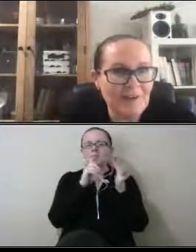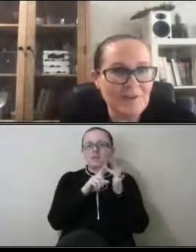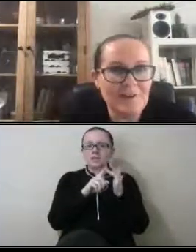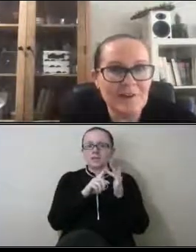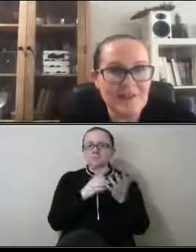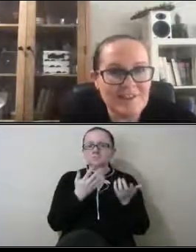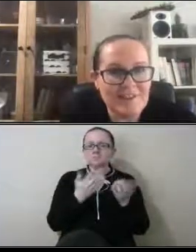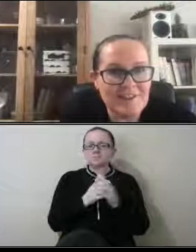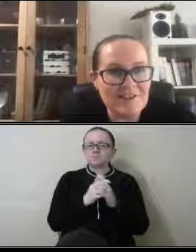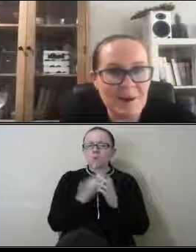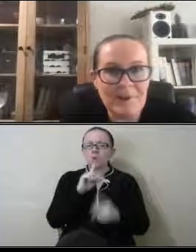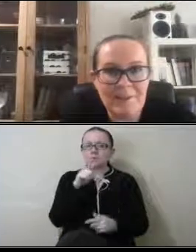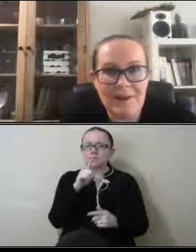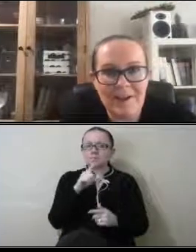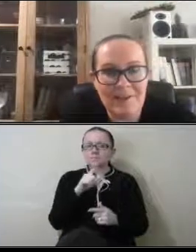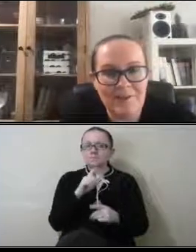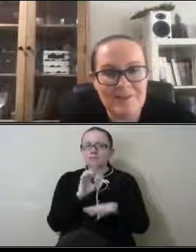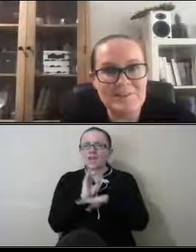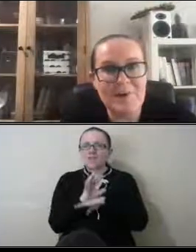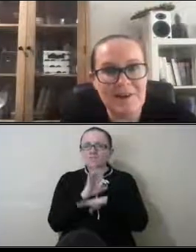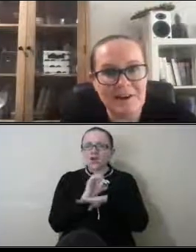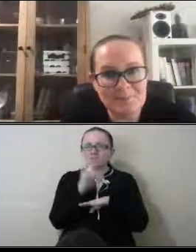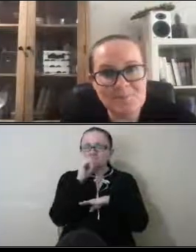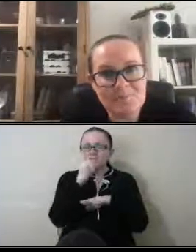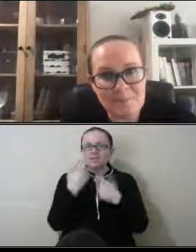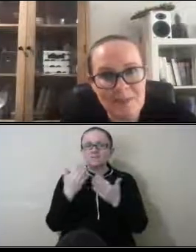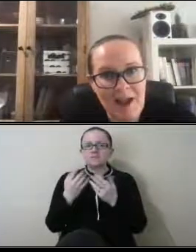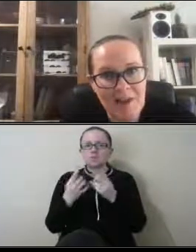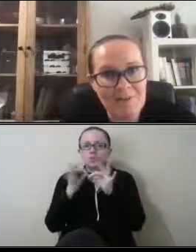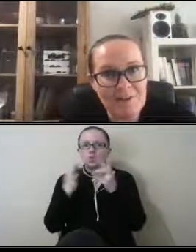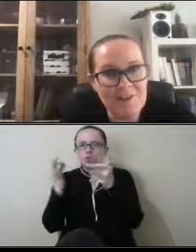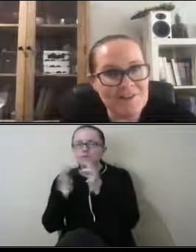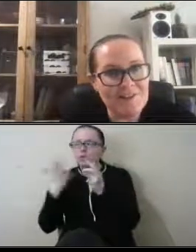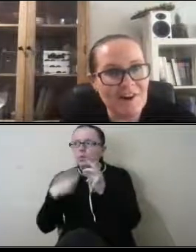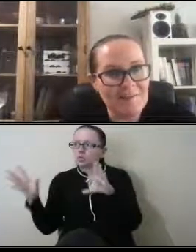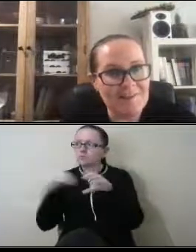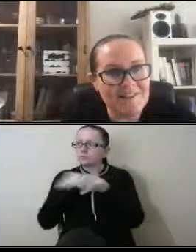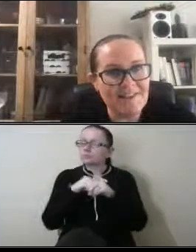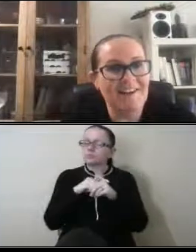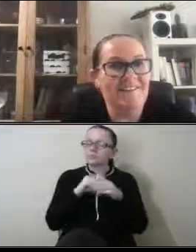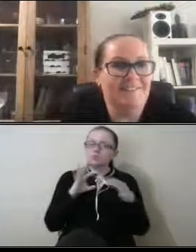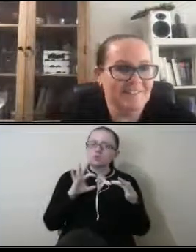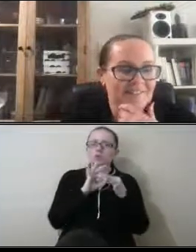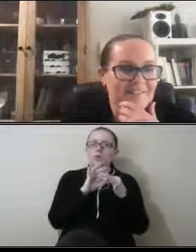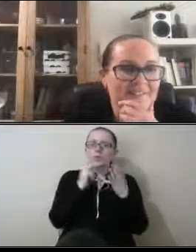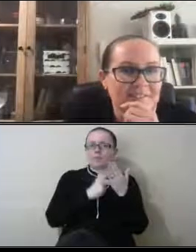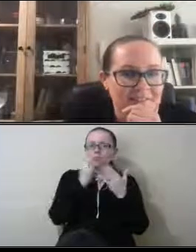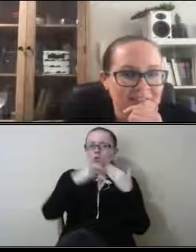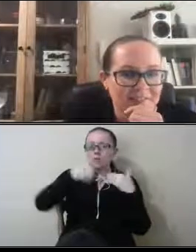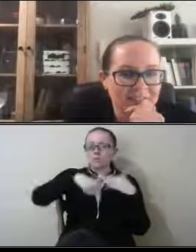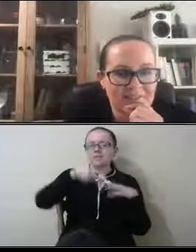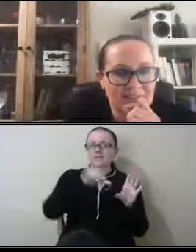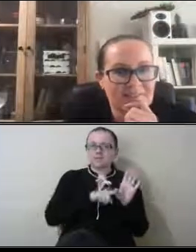host organizations who might be embarking on this program for the first time this year